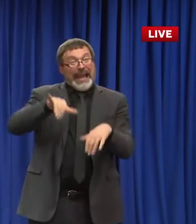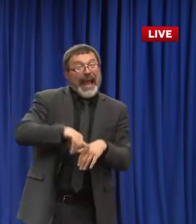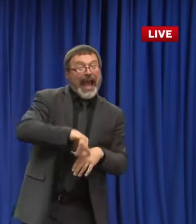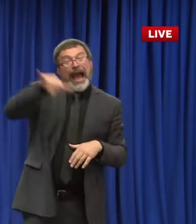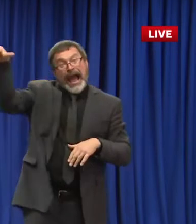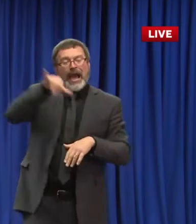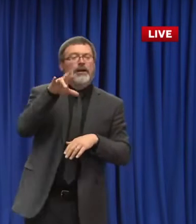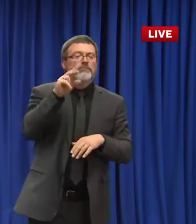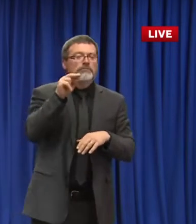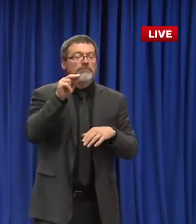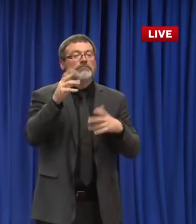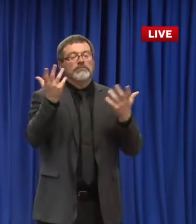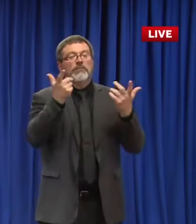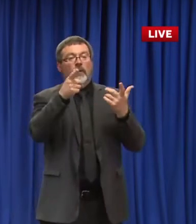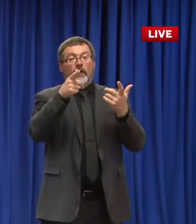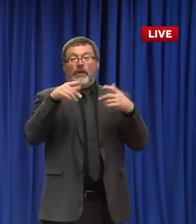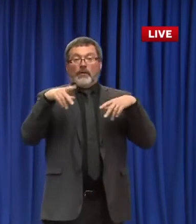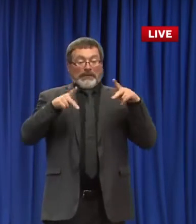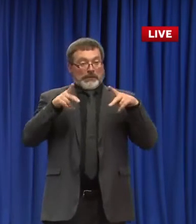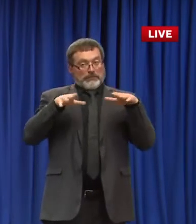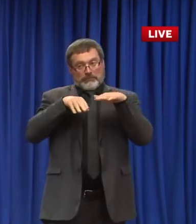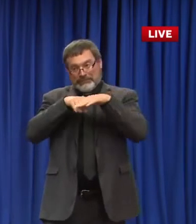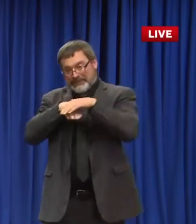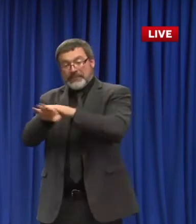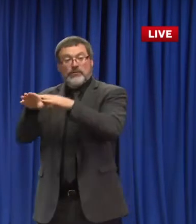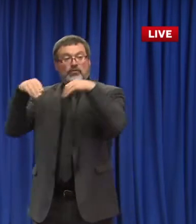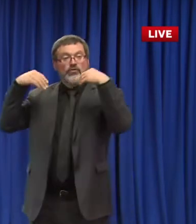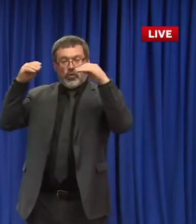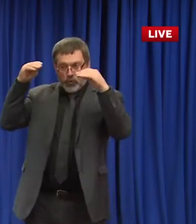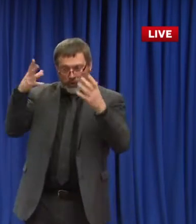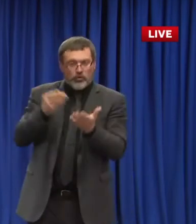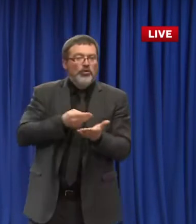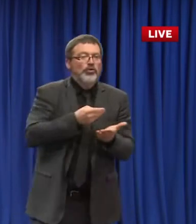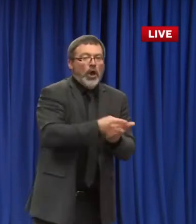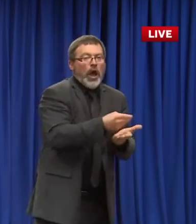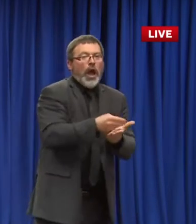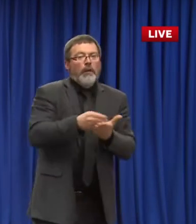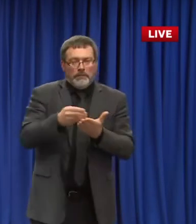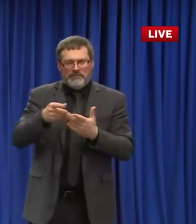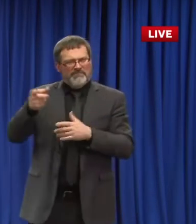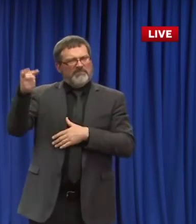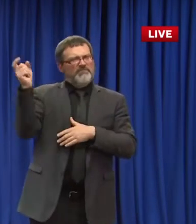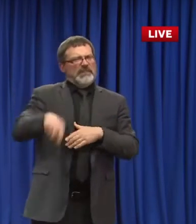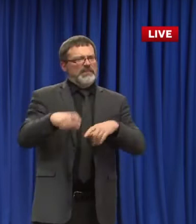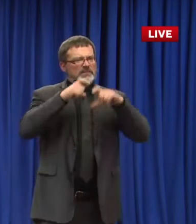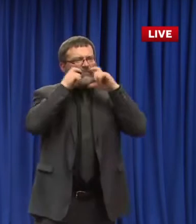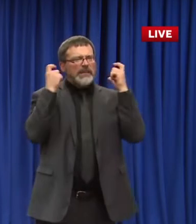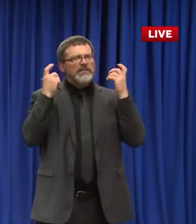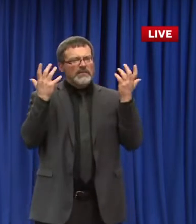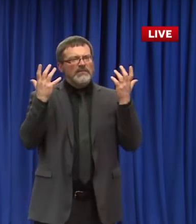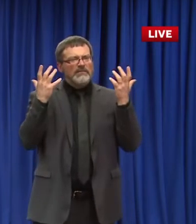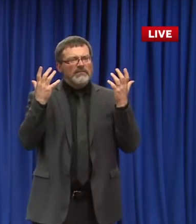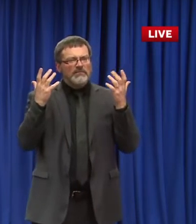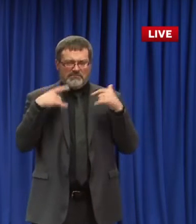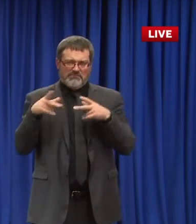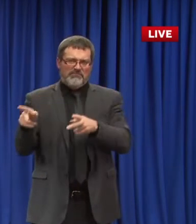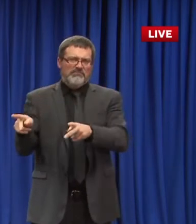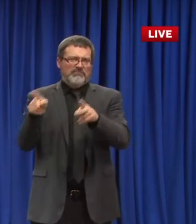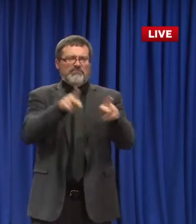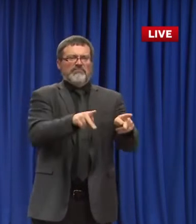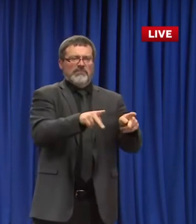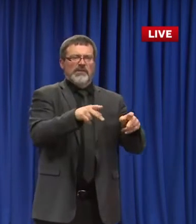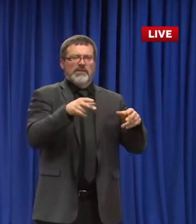IT’S NOT EXACTLY BUT WE LOOKED AT THE RETAIL GUIDELINES AND AGAIN ALLOWING FOLKS TO COME INTO A RETAIL SHOP AND SHOP AROUND WITHOUT A MASK REQUIREMENT IS VERY SIMILAR TO